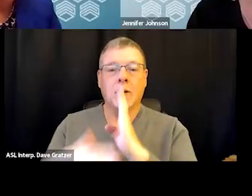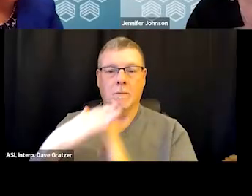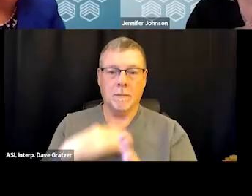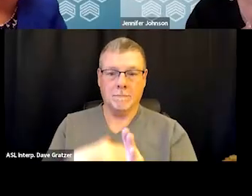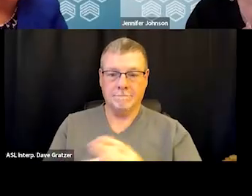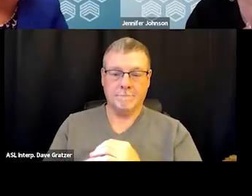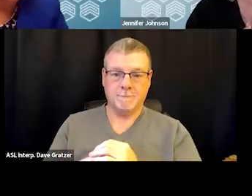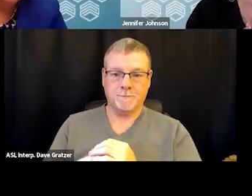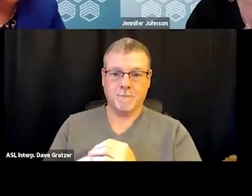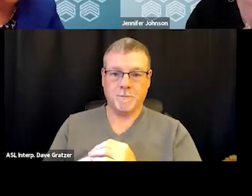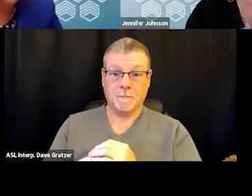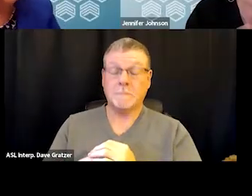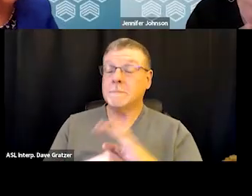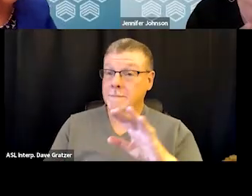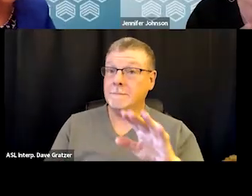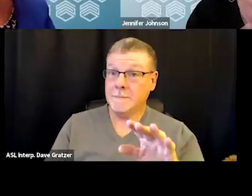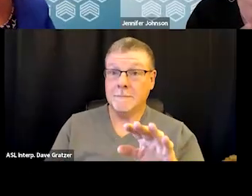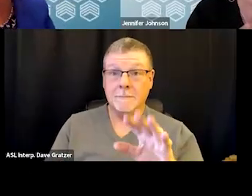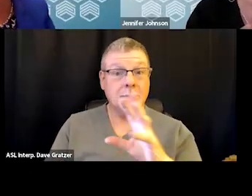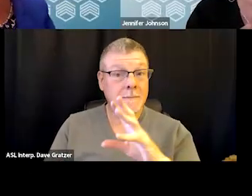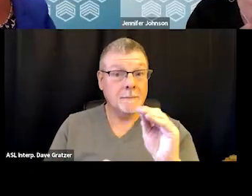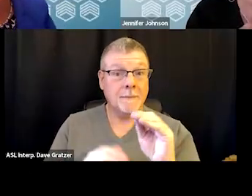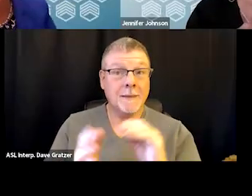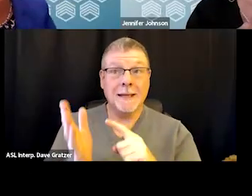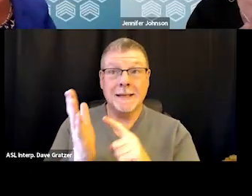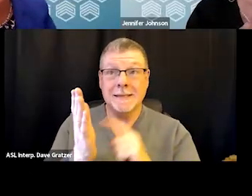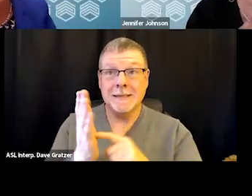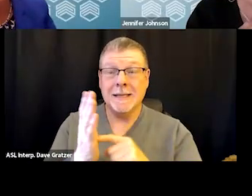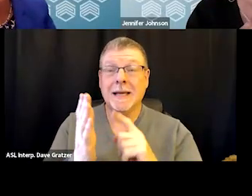And sometimes there's also such a thing as substance-induced psychosis.